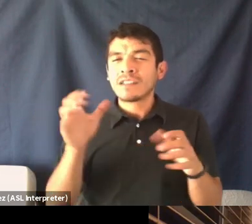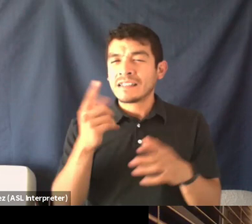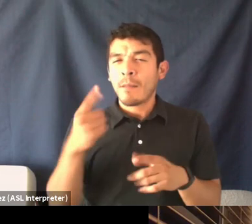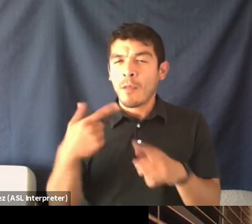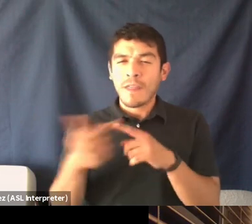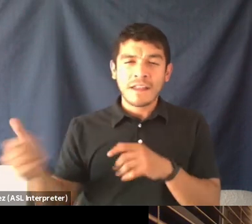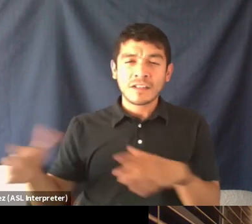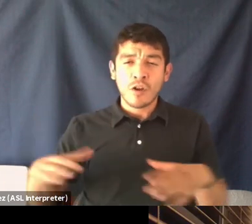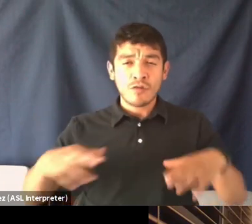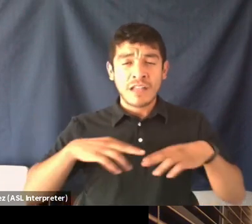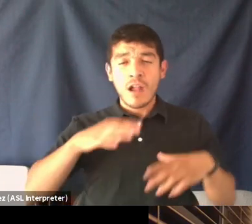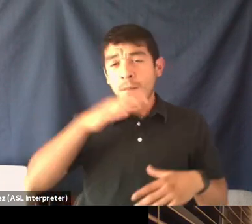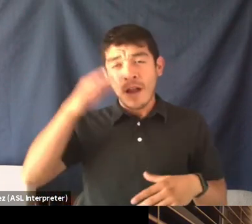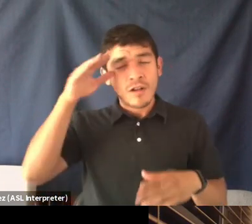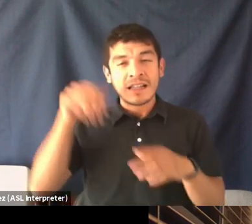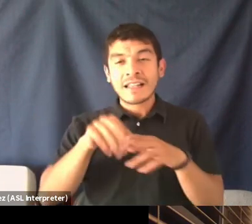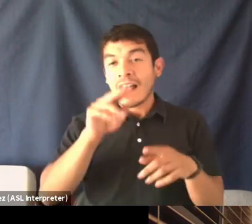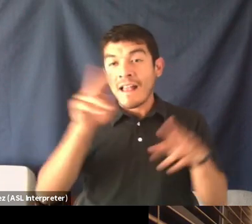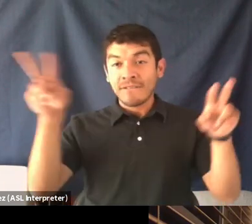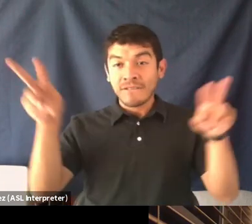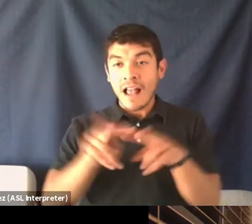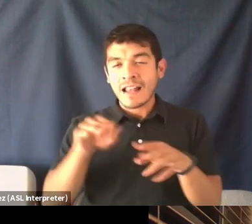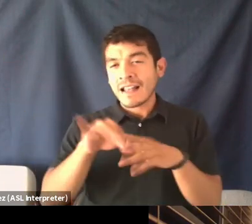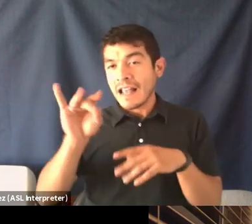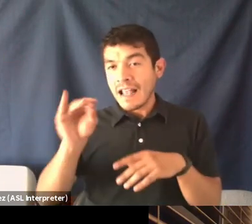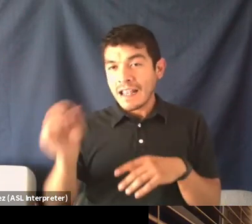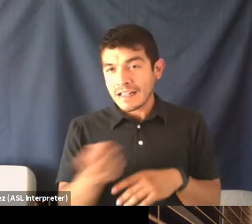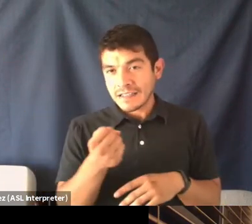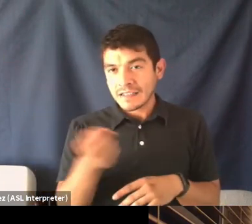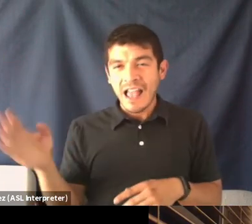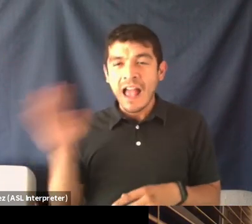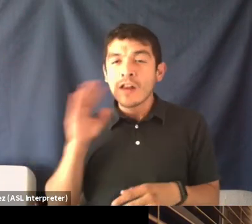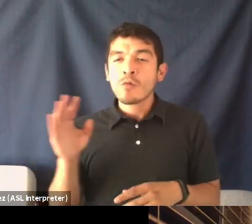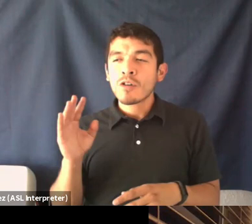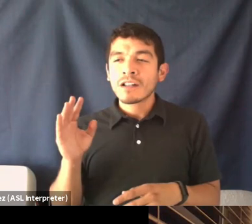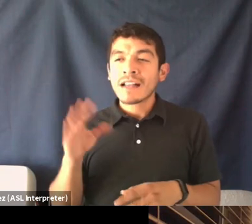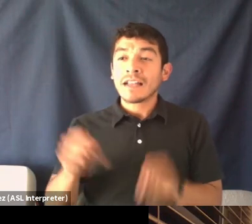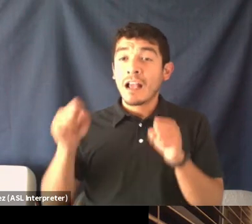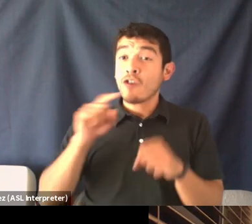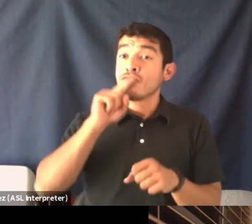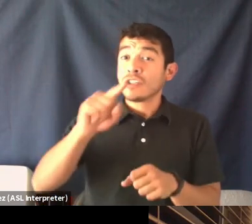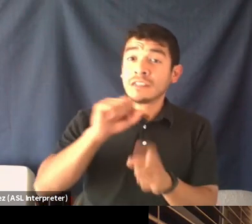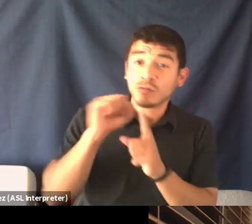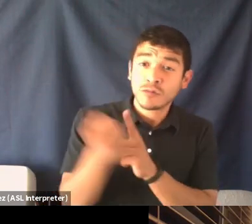And he talks about how he would sort of riff off of reality. He would take real situations and then would,